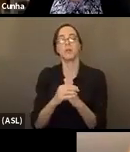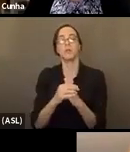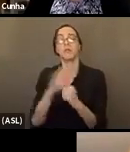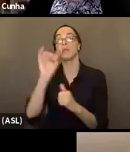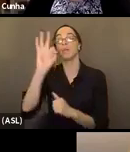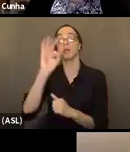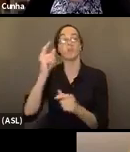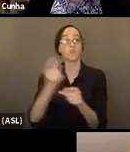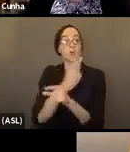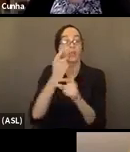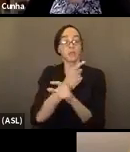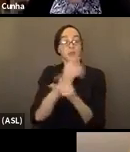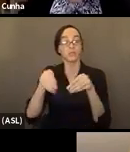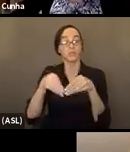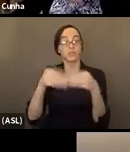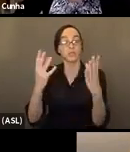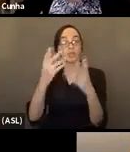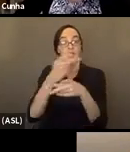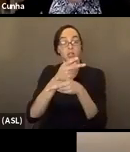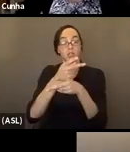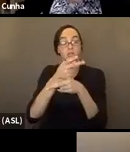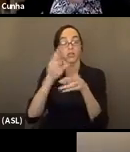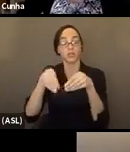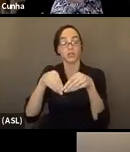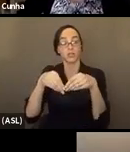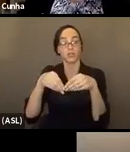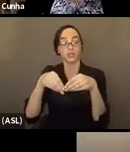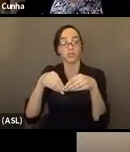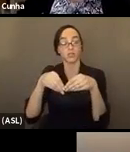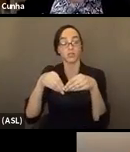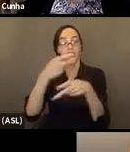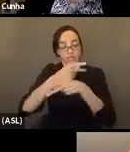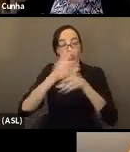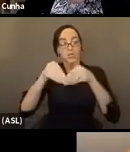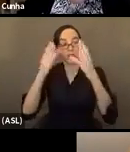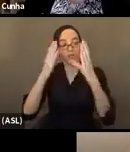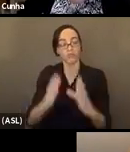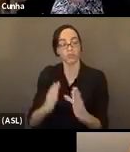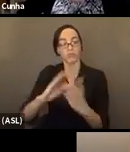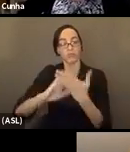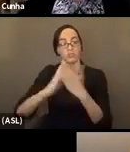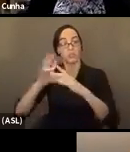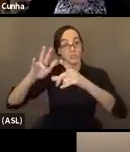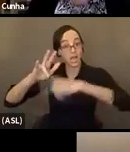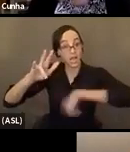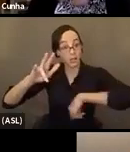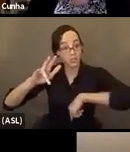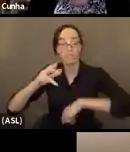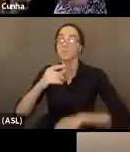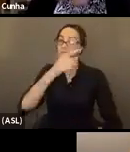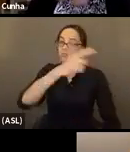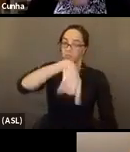request a substitute care provider and the one thing i want to emphasize here is with the